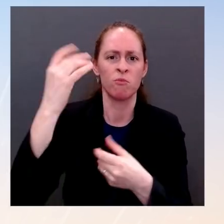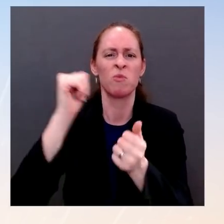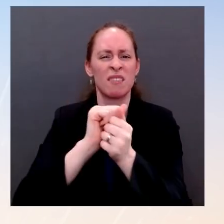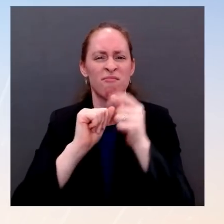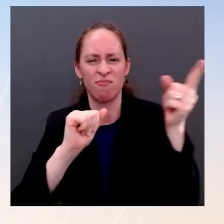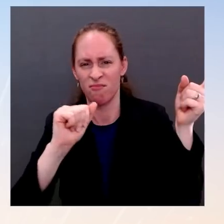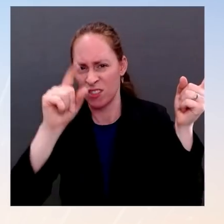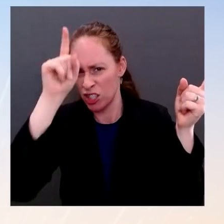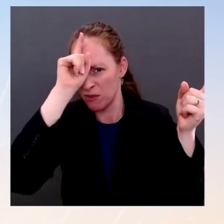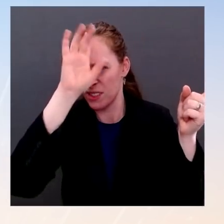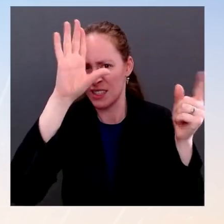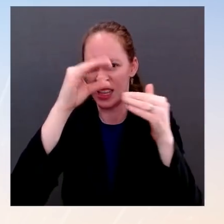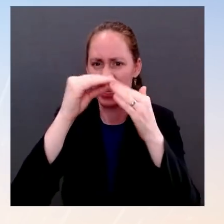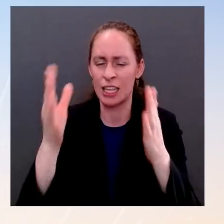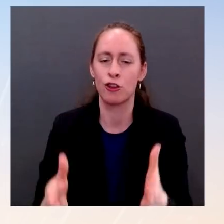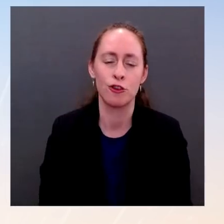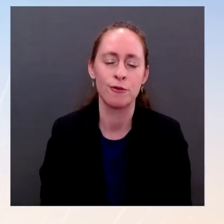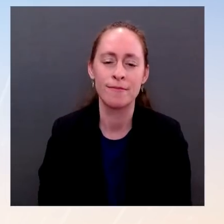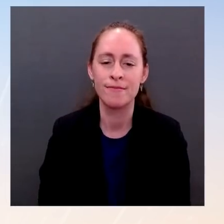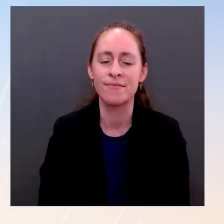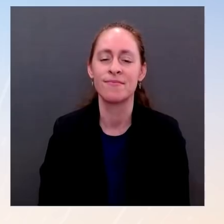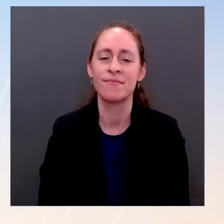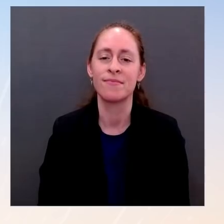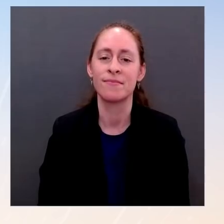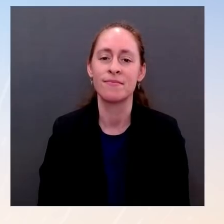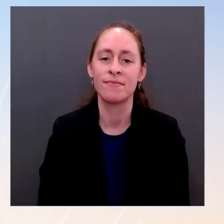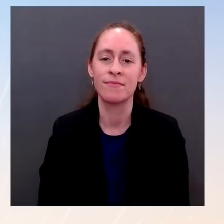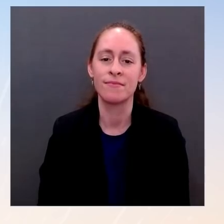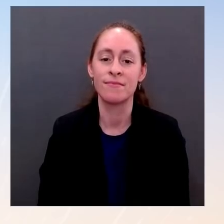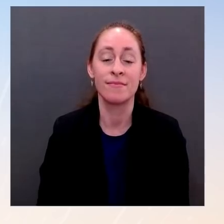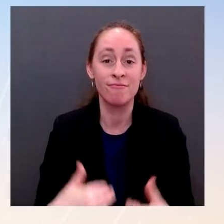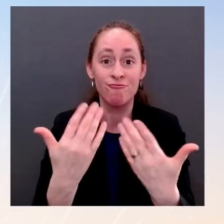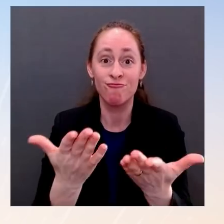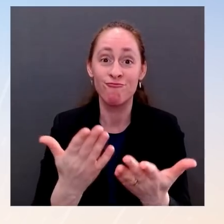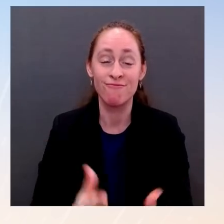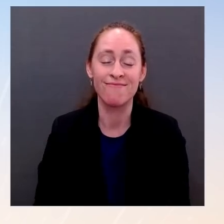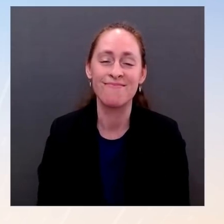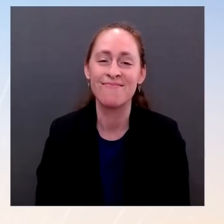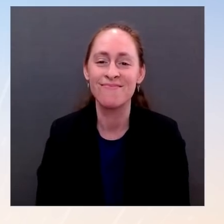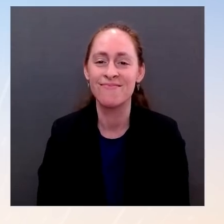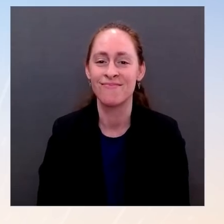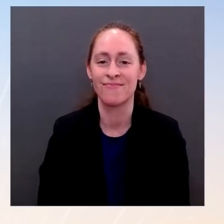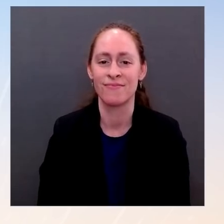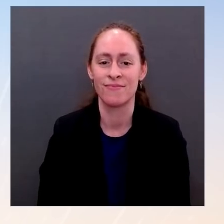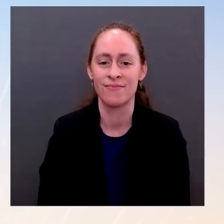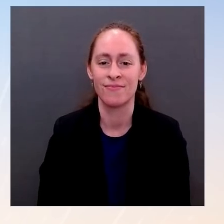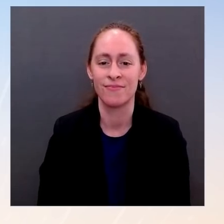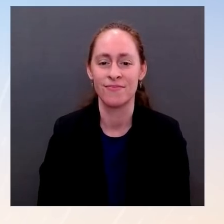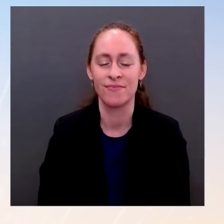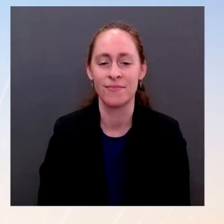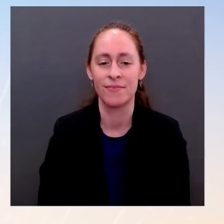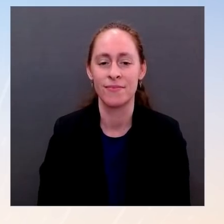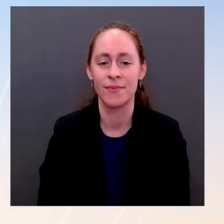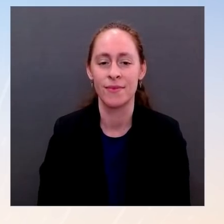Josh, do you want to kick us off, though? The Press: Great. Thanks, Jen. Two questions. The first one: Has the President read the Russian response on Ukraine,